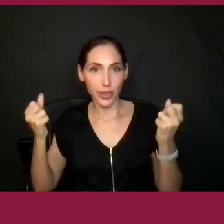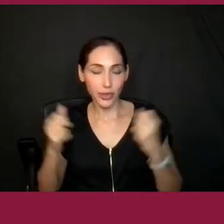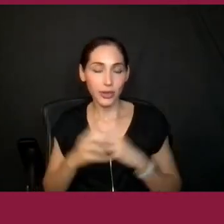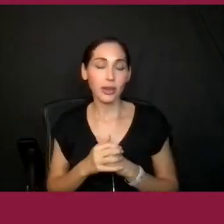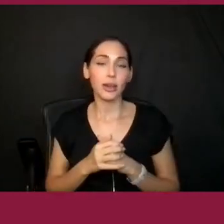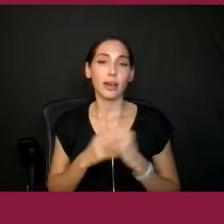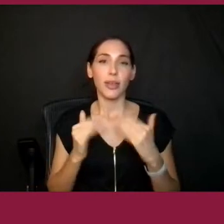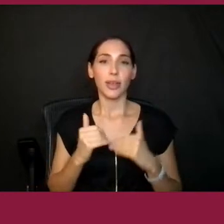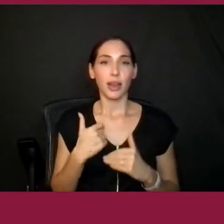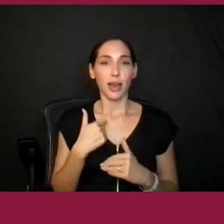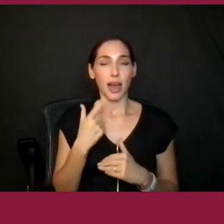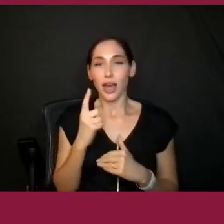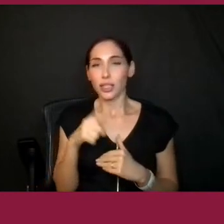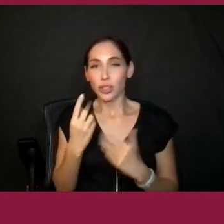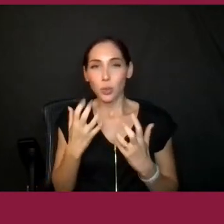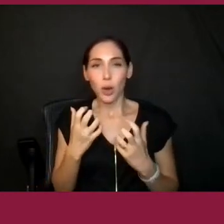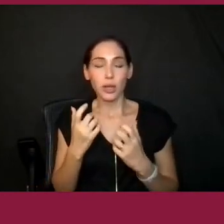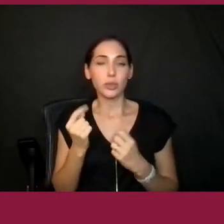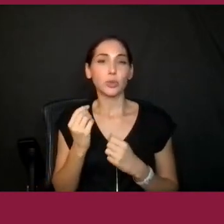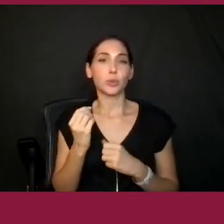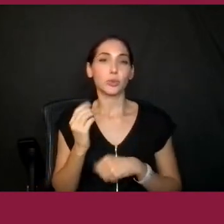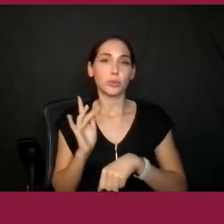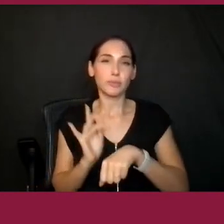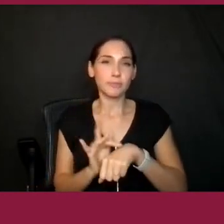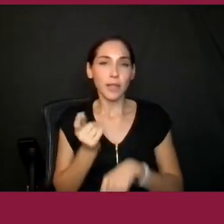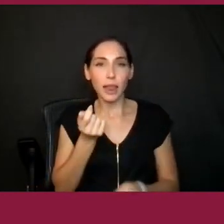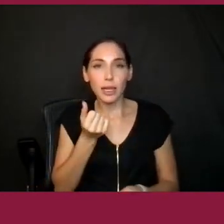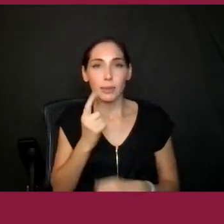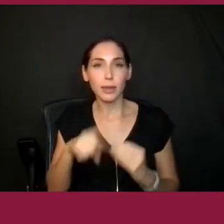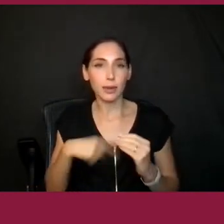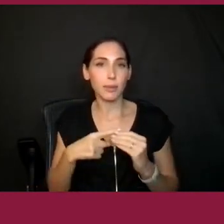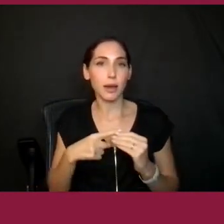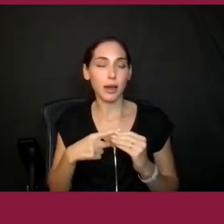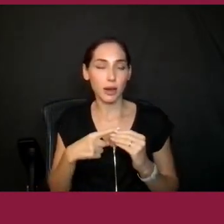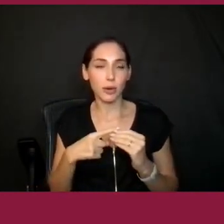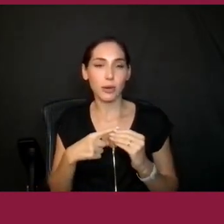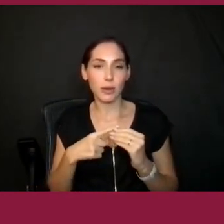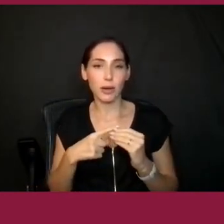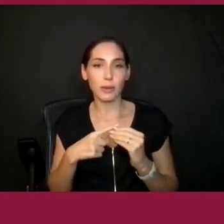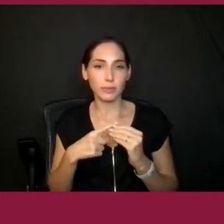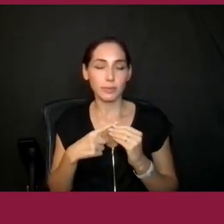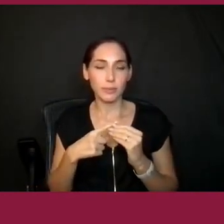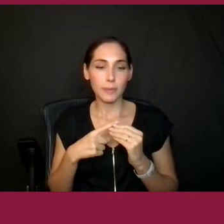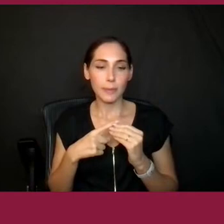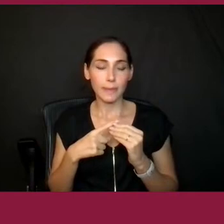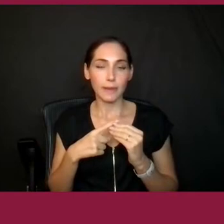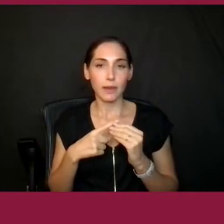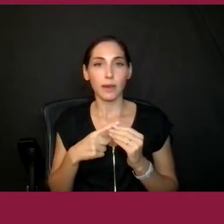just wanted to touch a little bit on, um, this affordable student housing